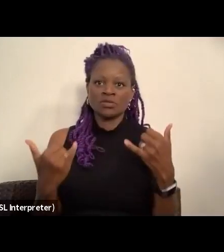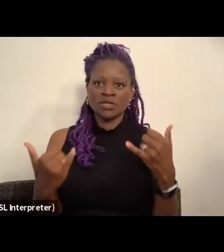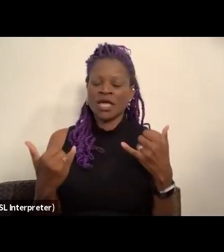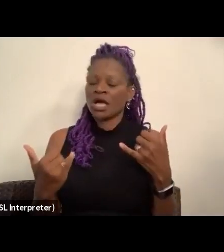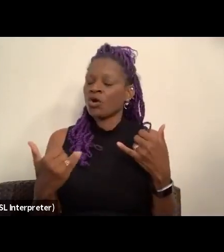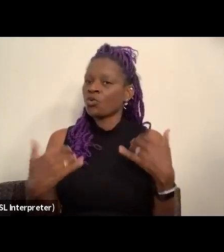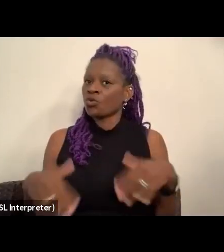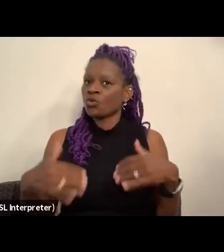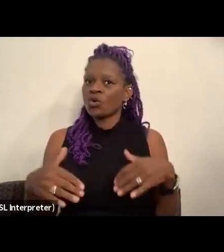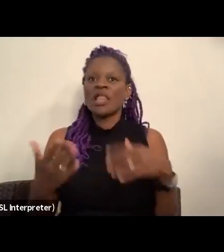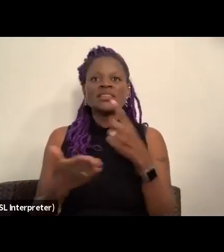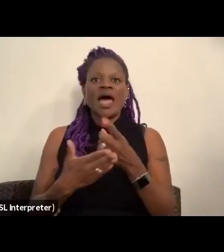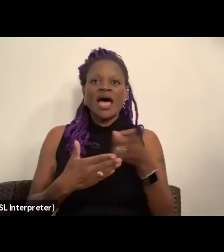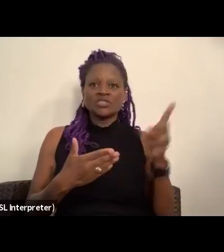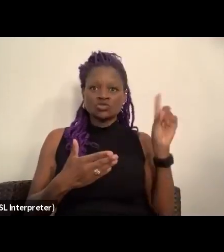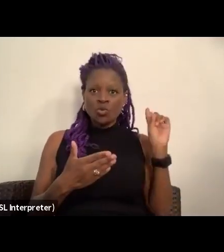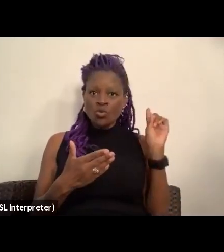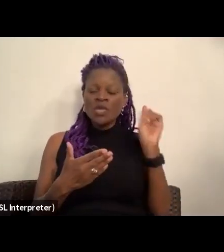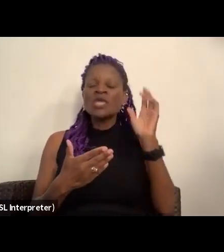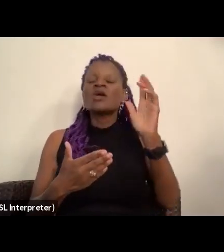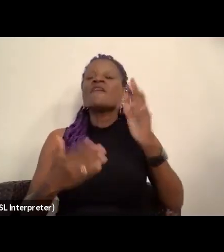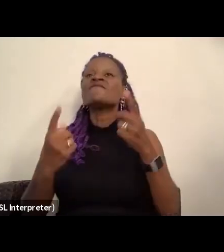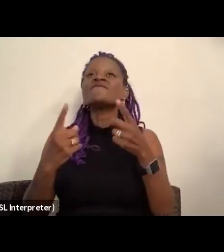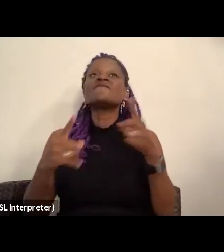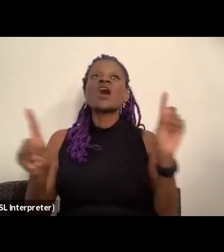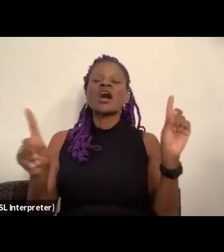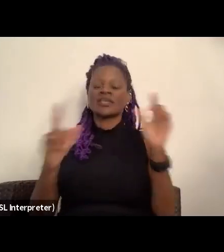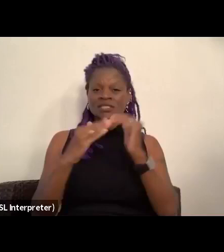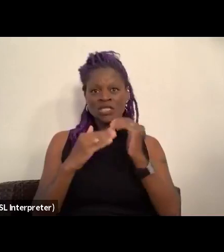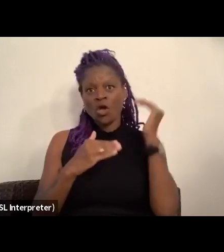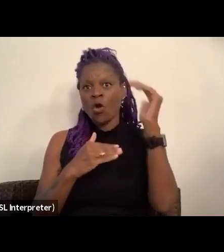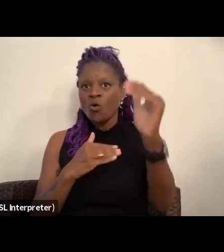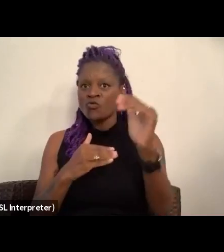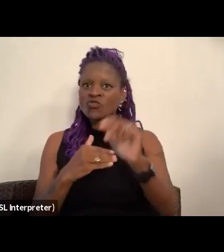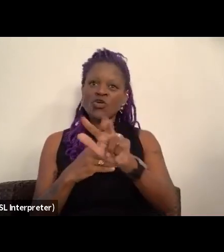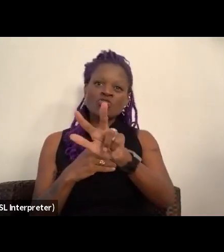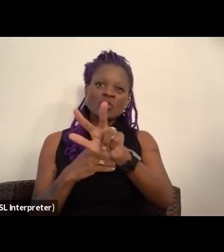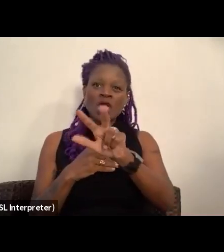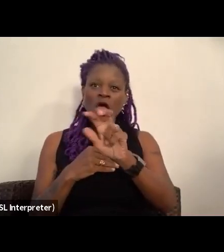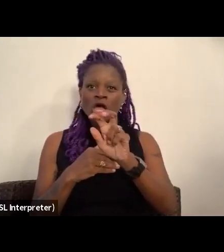thousand dose mark, a significant milestone in just over three months.